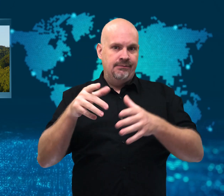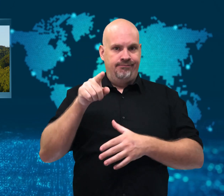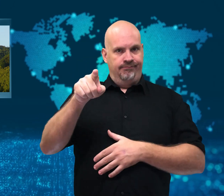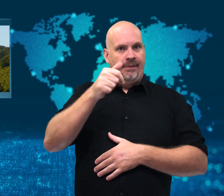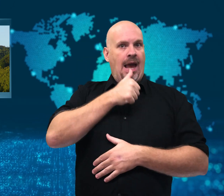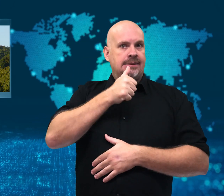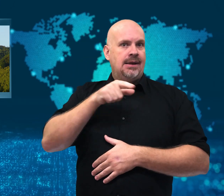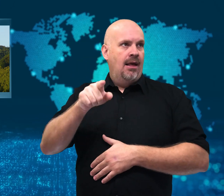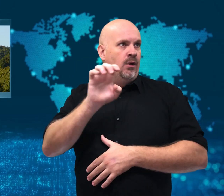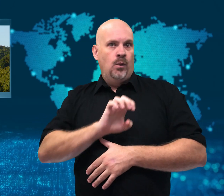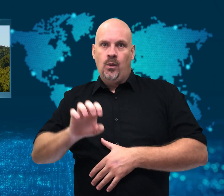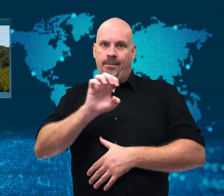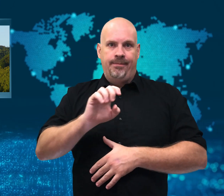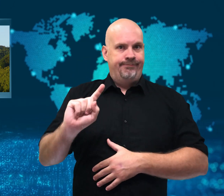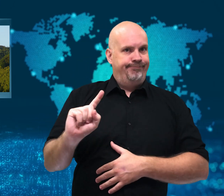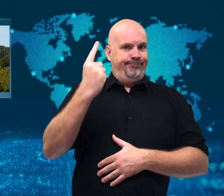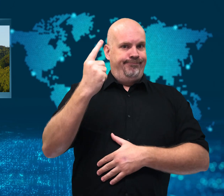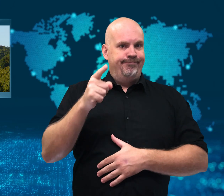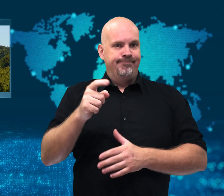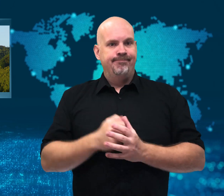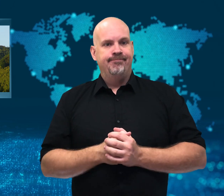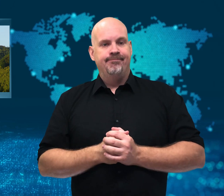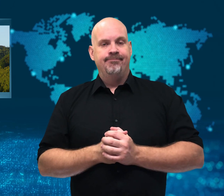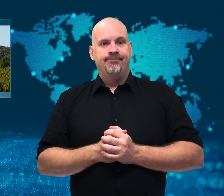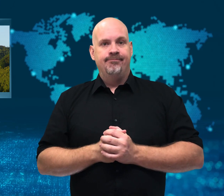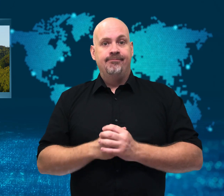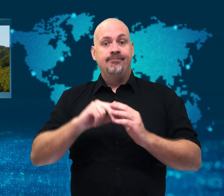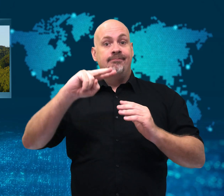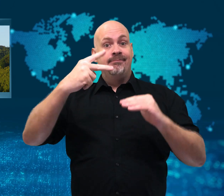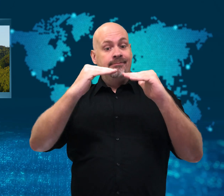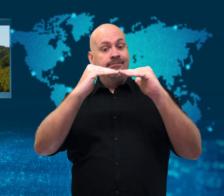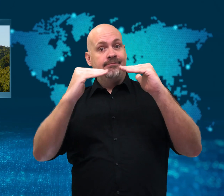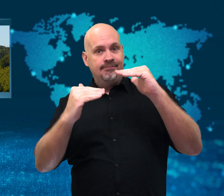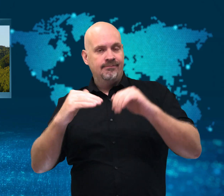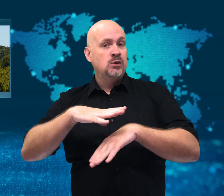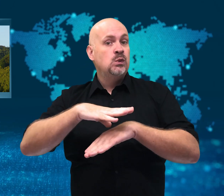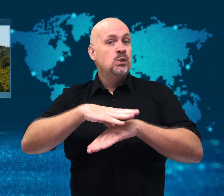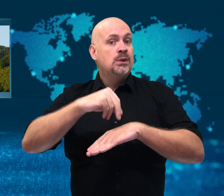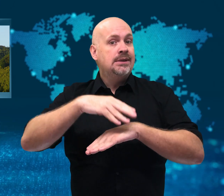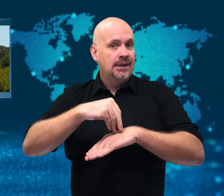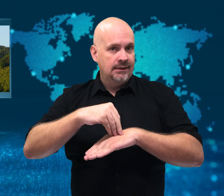Though the number was not as first announced,